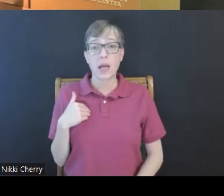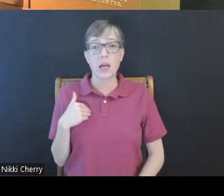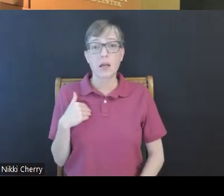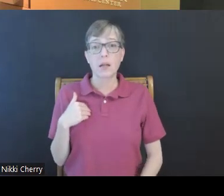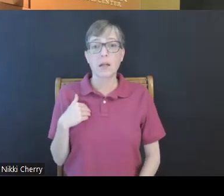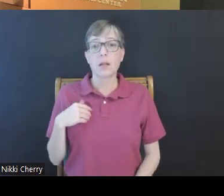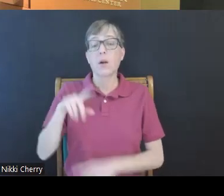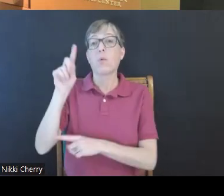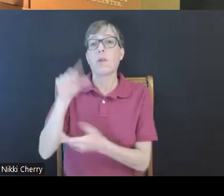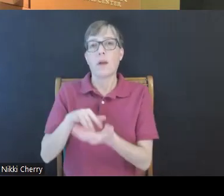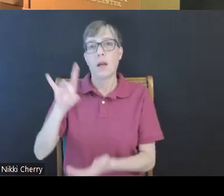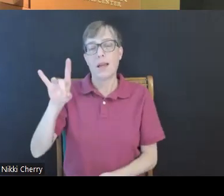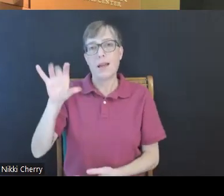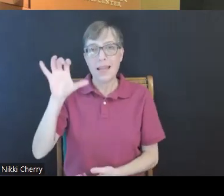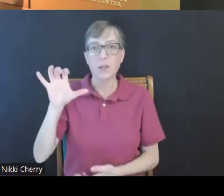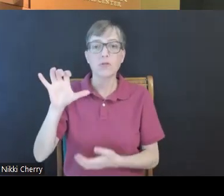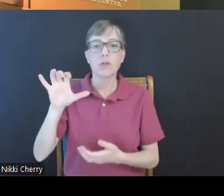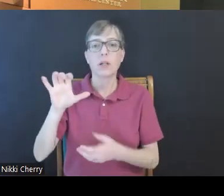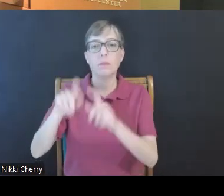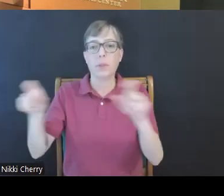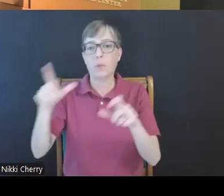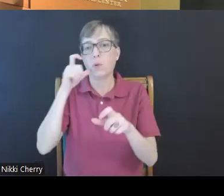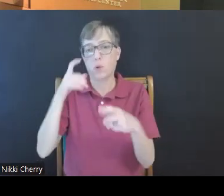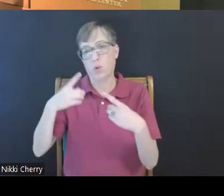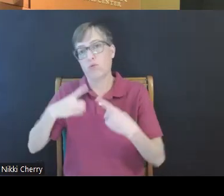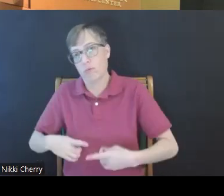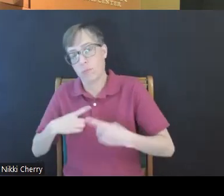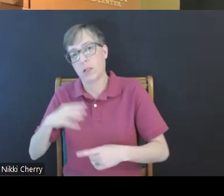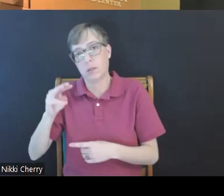for major depression and we randomly assigned them they were in eight Healthcare organizations